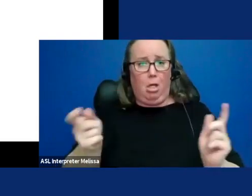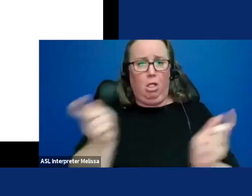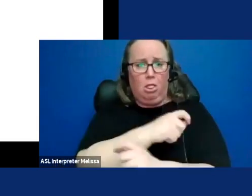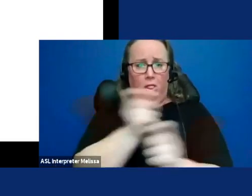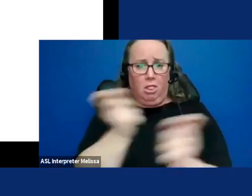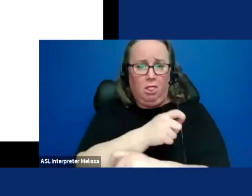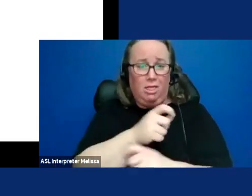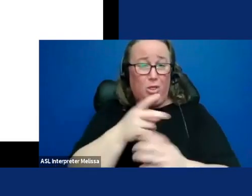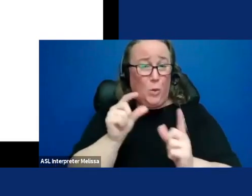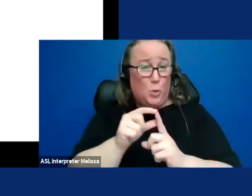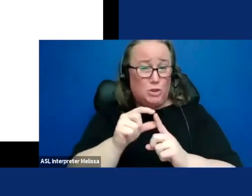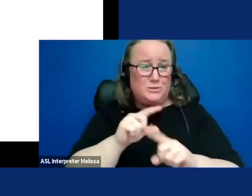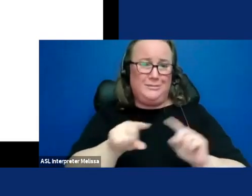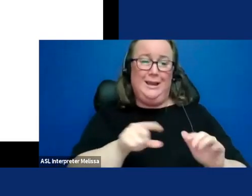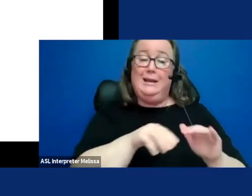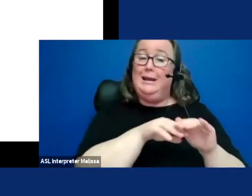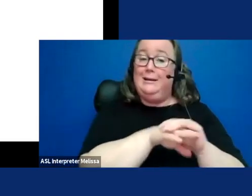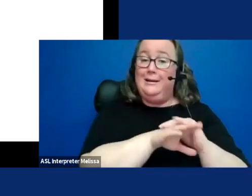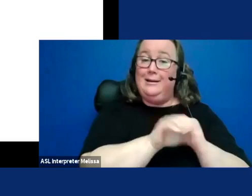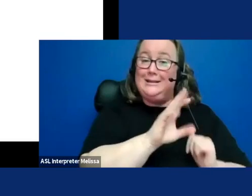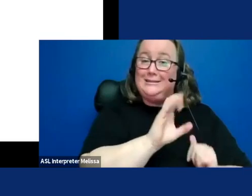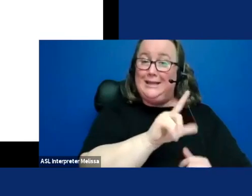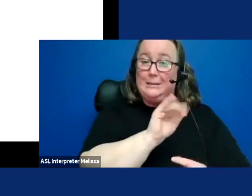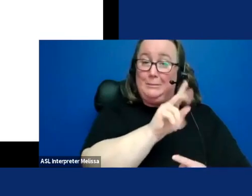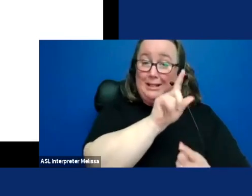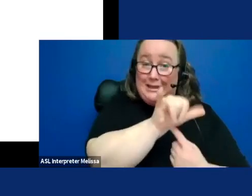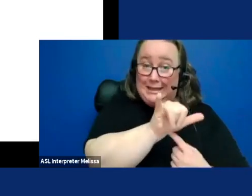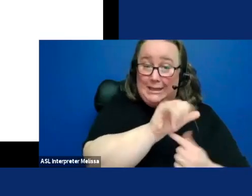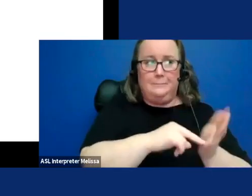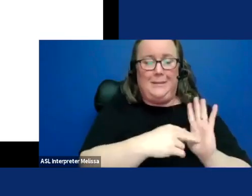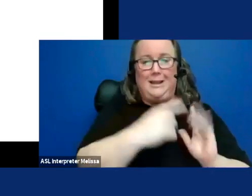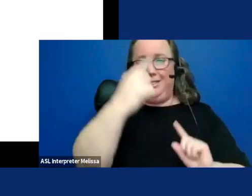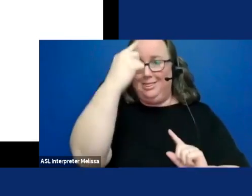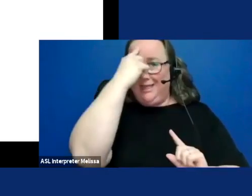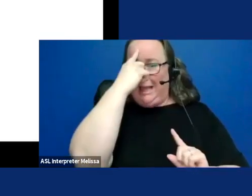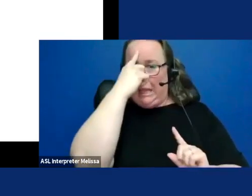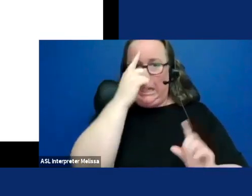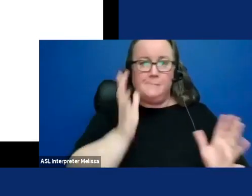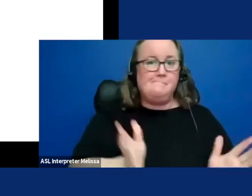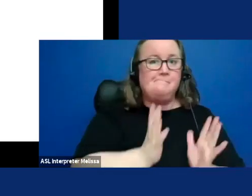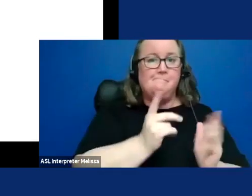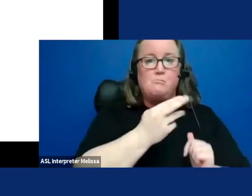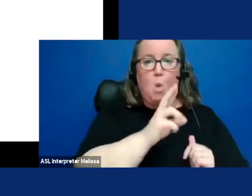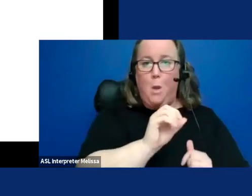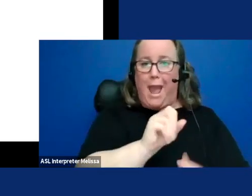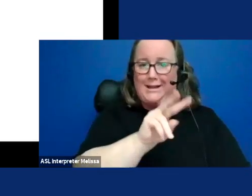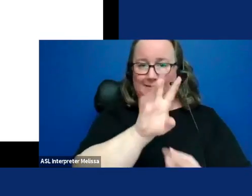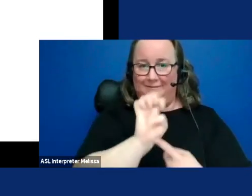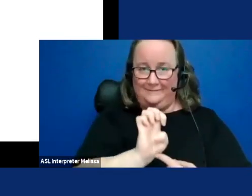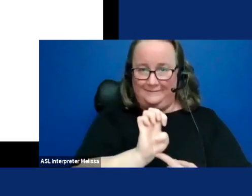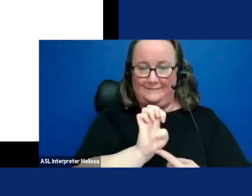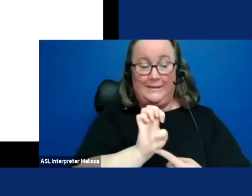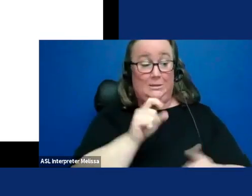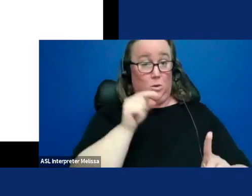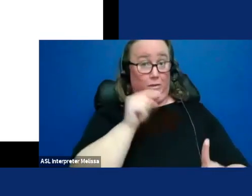Accessibility is thinking proactively. It's knowing that the world that we live in is one that is ablest and doesn't